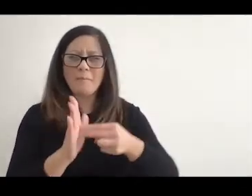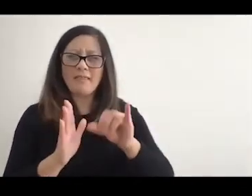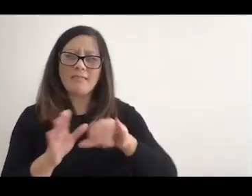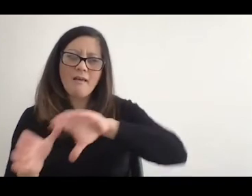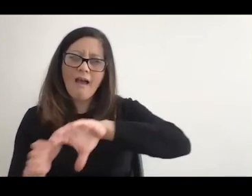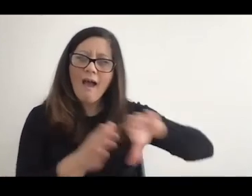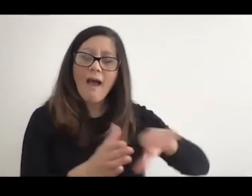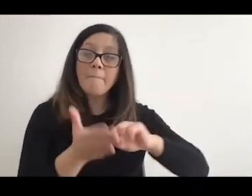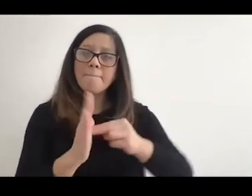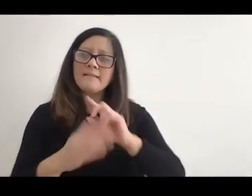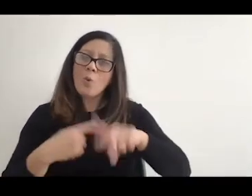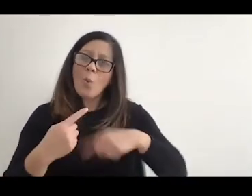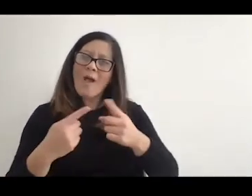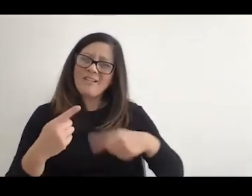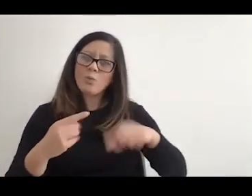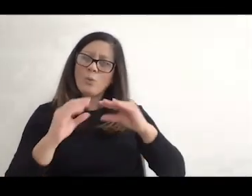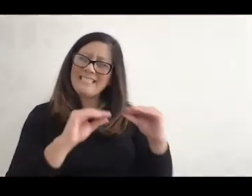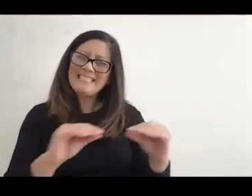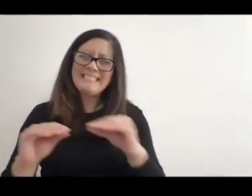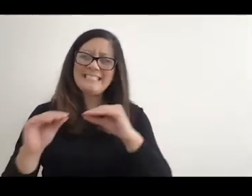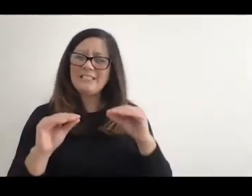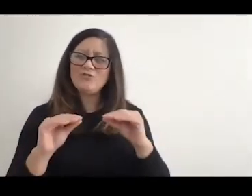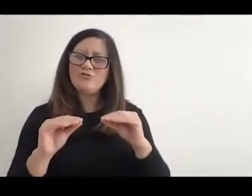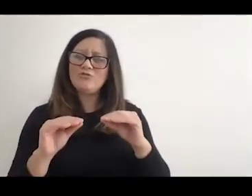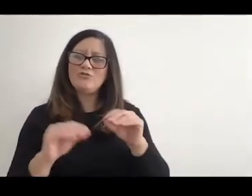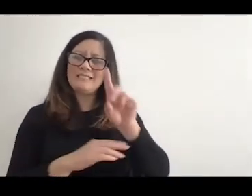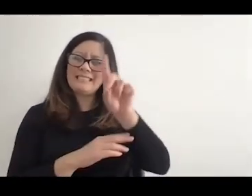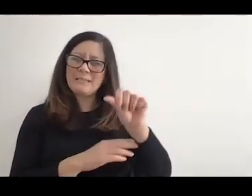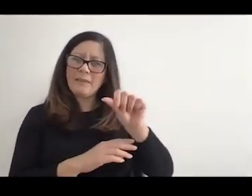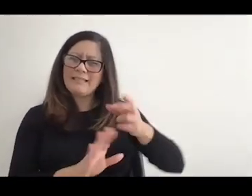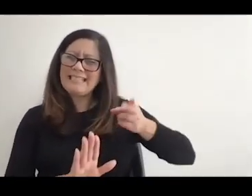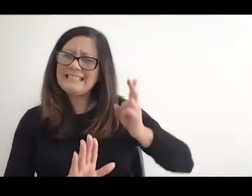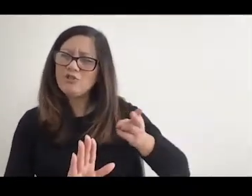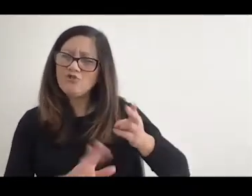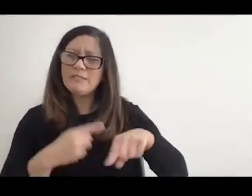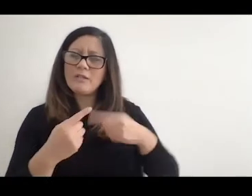I mean when do we teach disability history. When is it normalized?